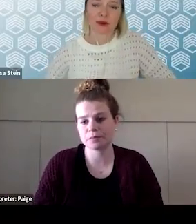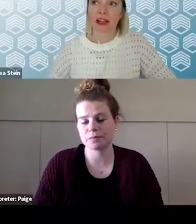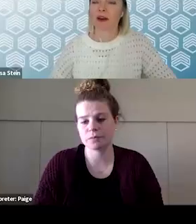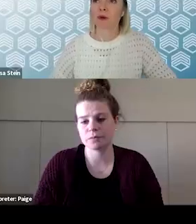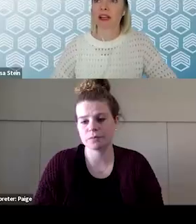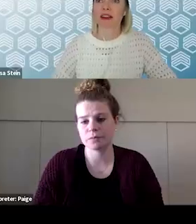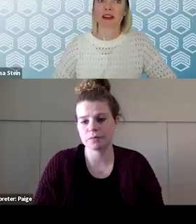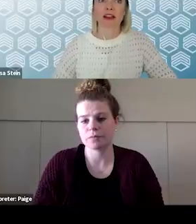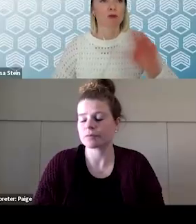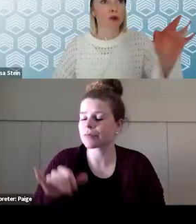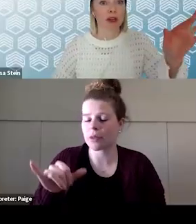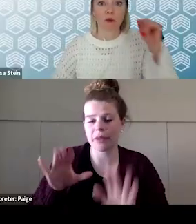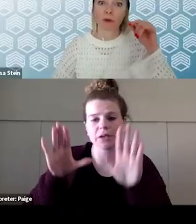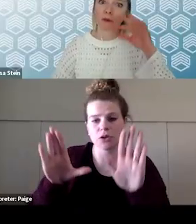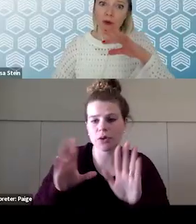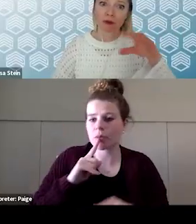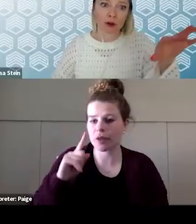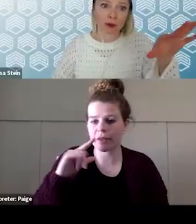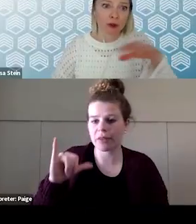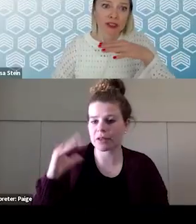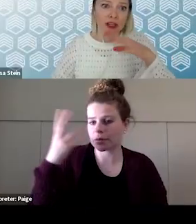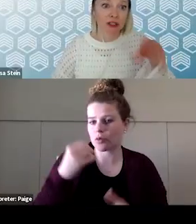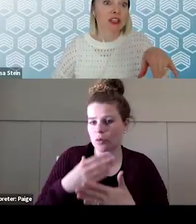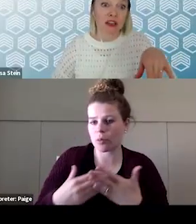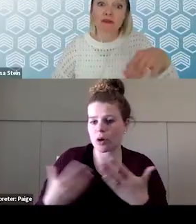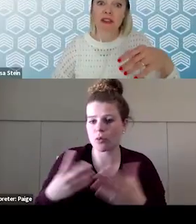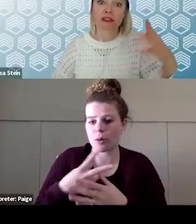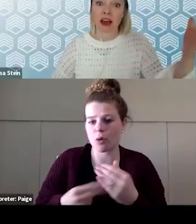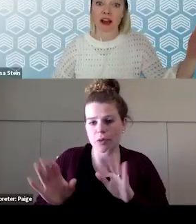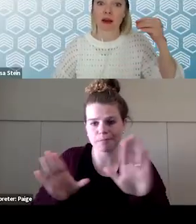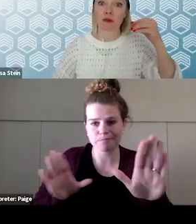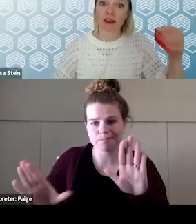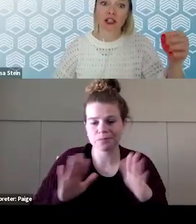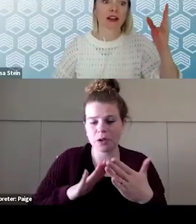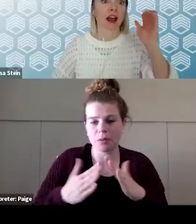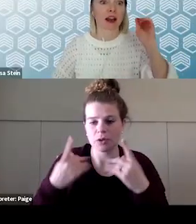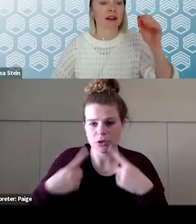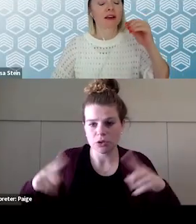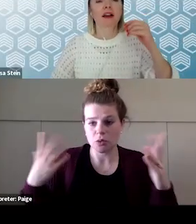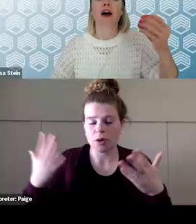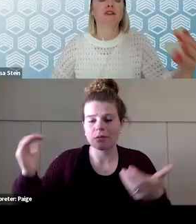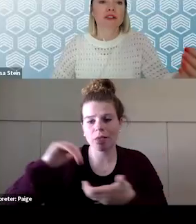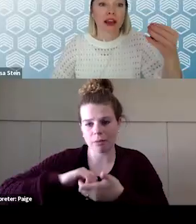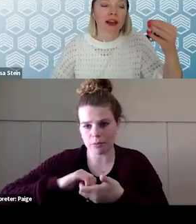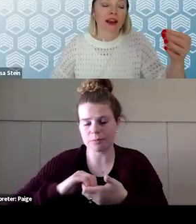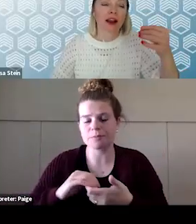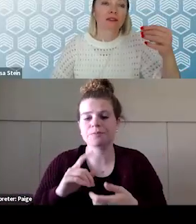That's great. And I really think that that's the beauty of what both of your communities have achieved, is that collaboration and that understanding